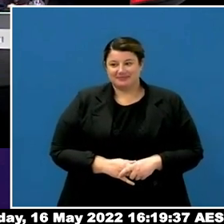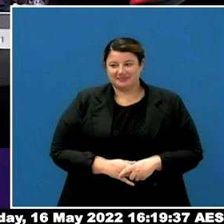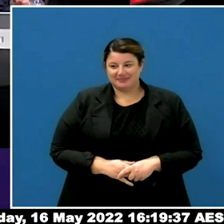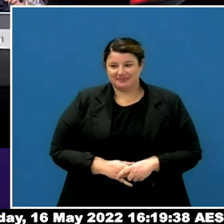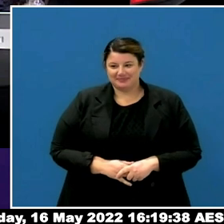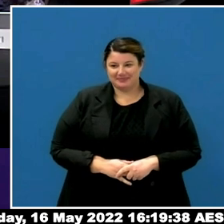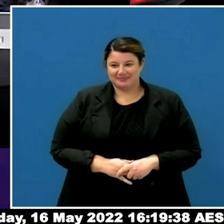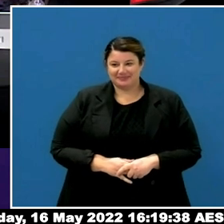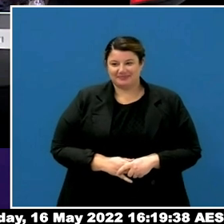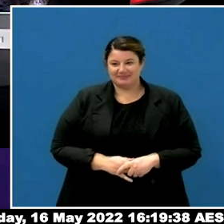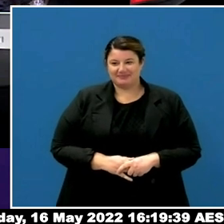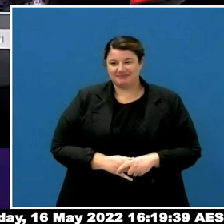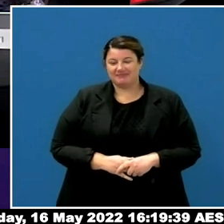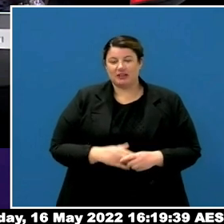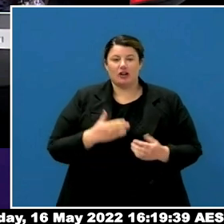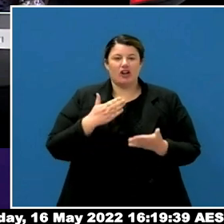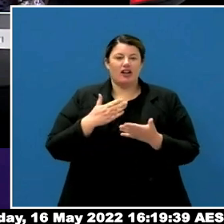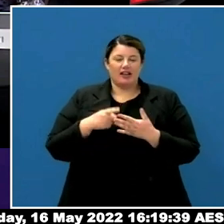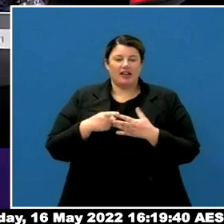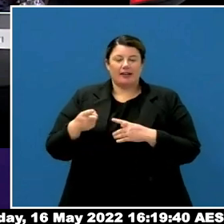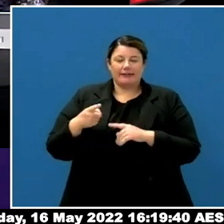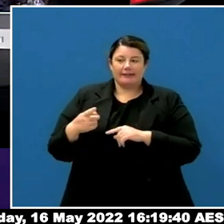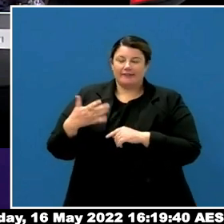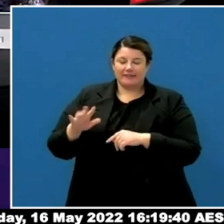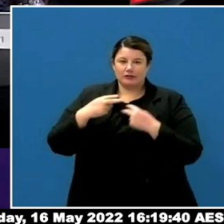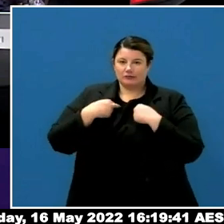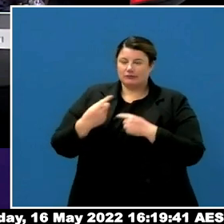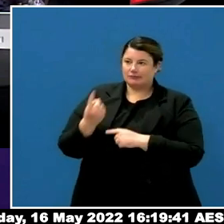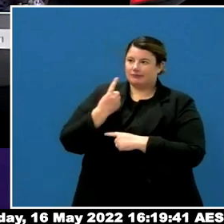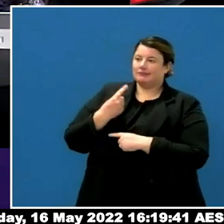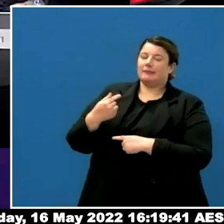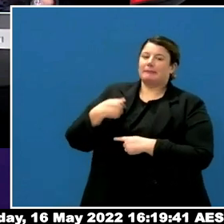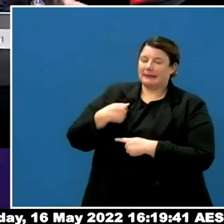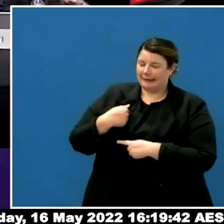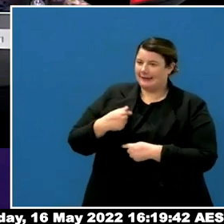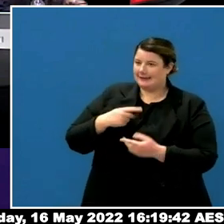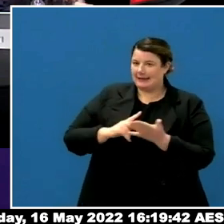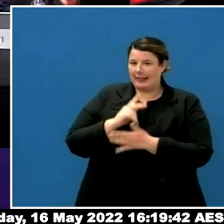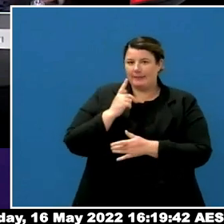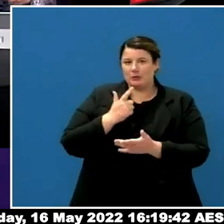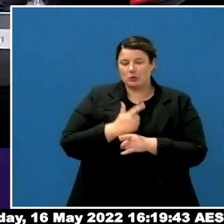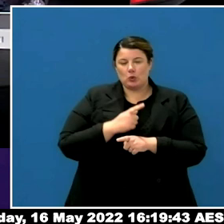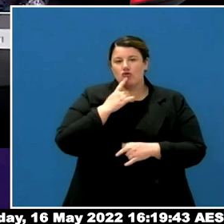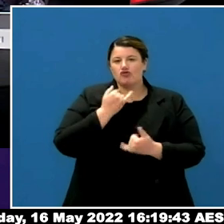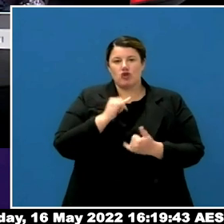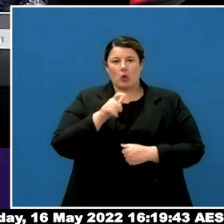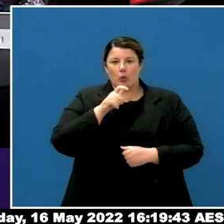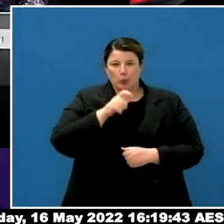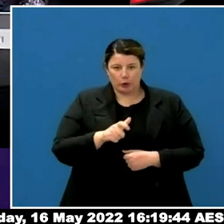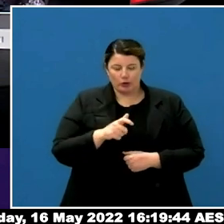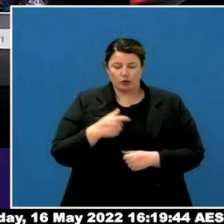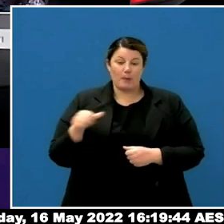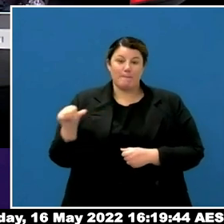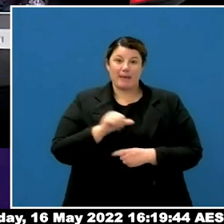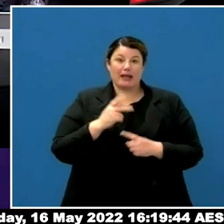the bar table. We'll resume then at 12 tomorrow. The Royal Commission is adjourned.